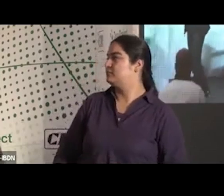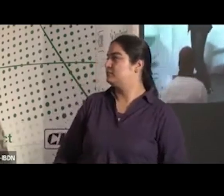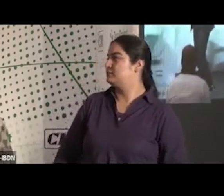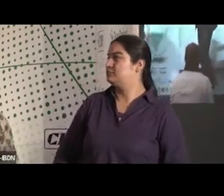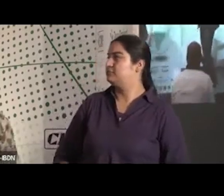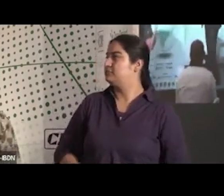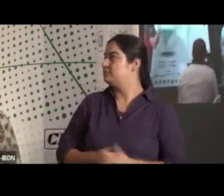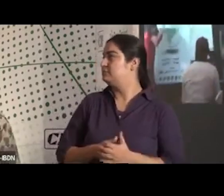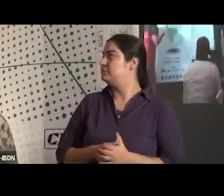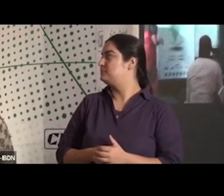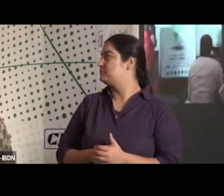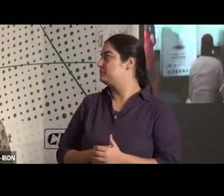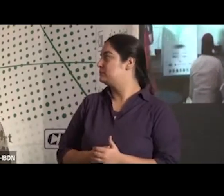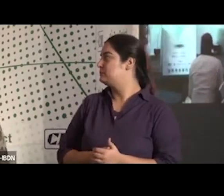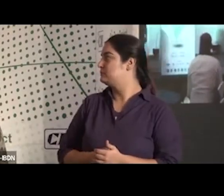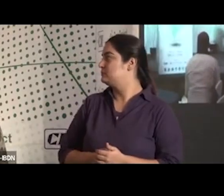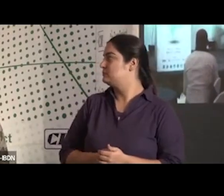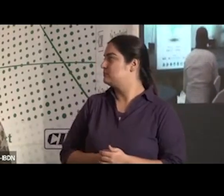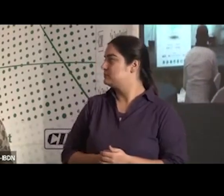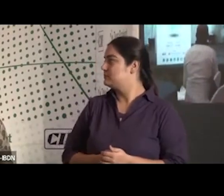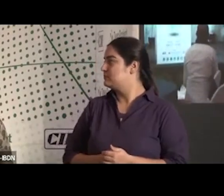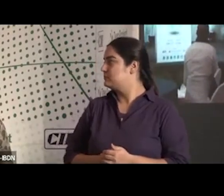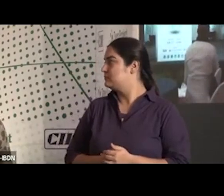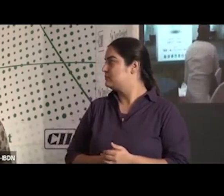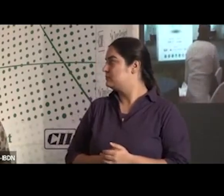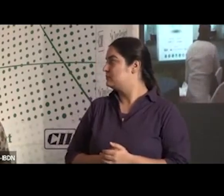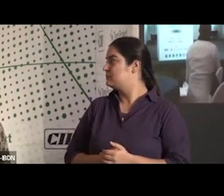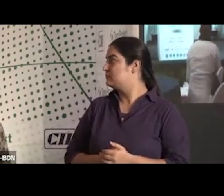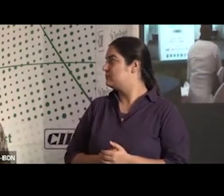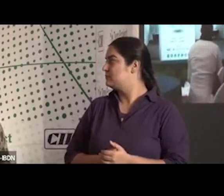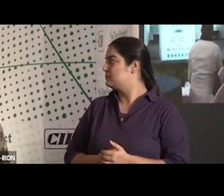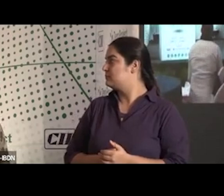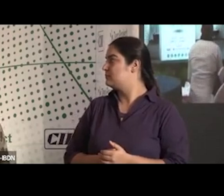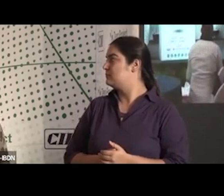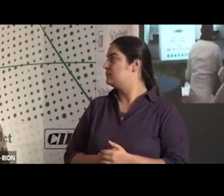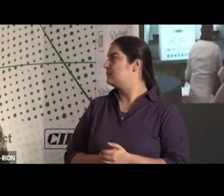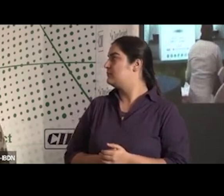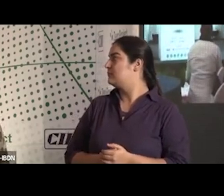Yeah. Yeah, yeah. I don't forget anyone, so don't worry.